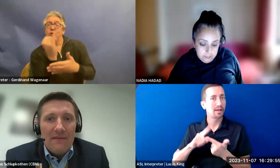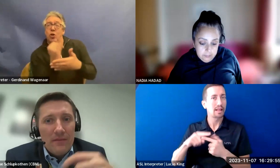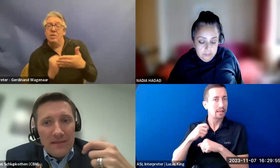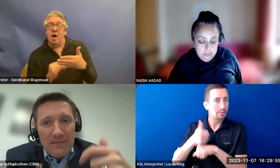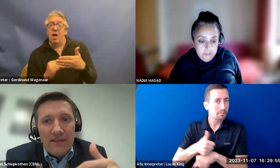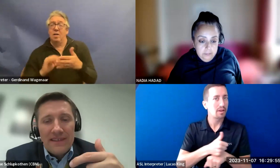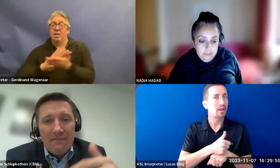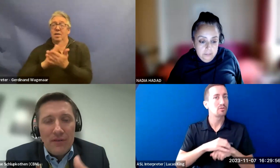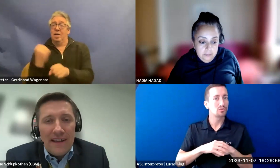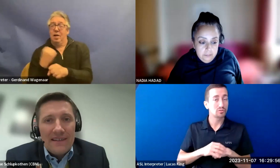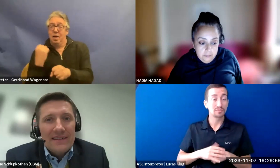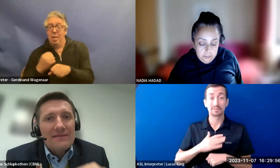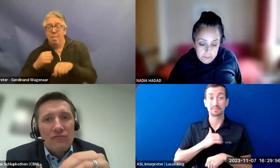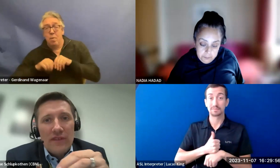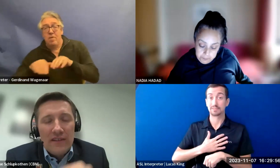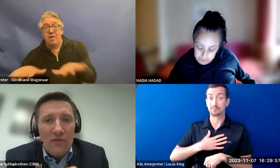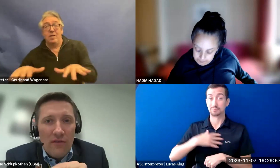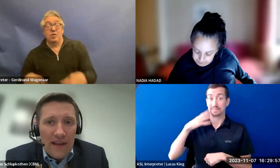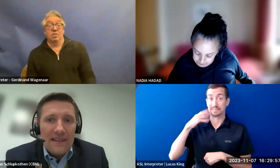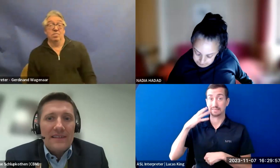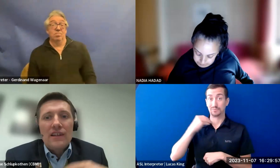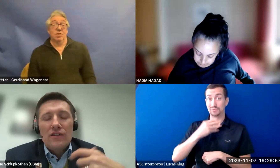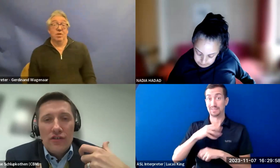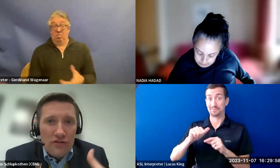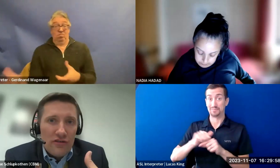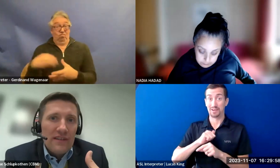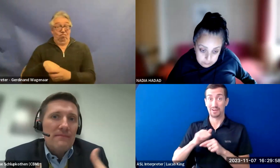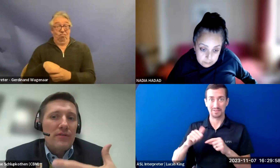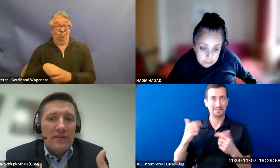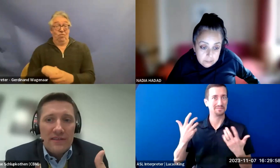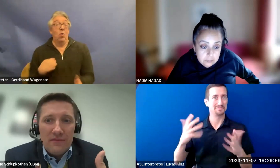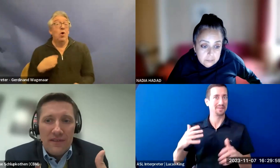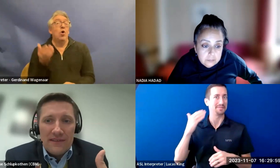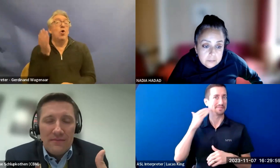From experience and practice, we know that Persons with Disabilities